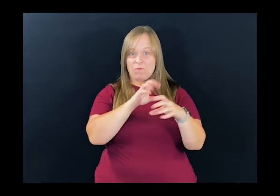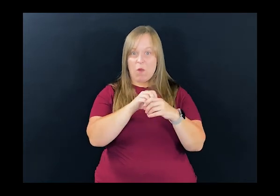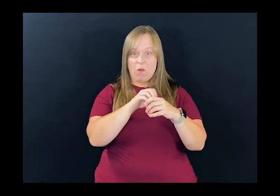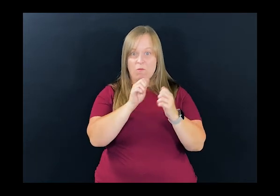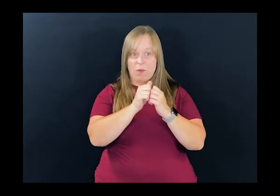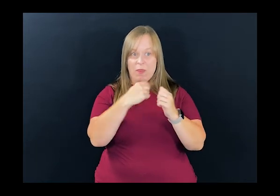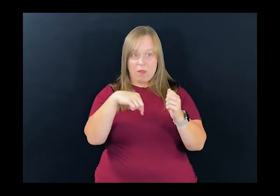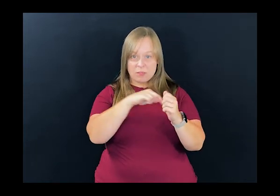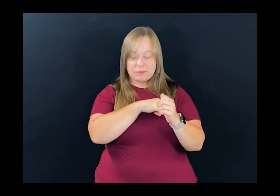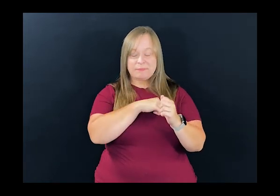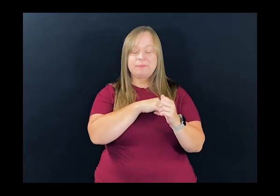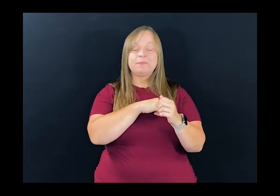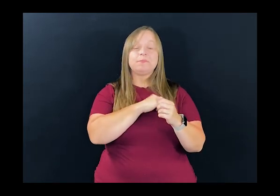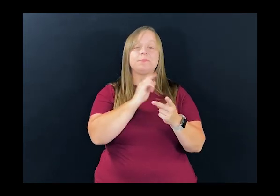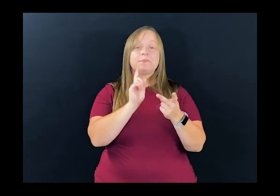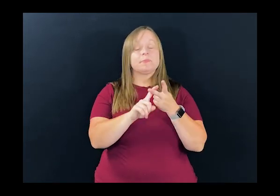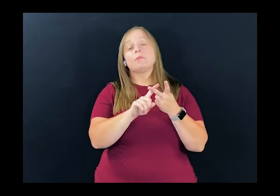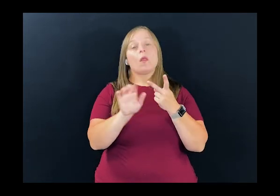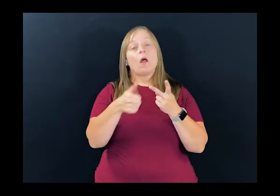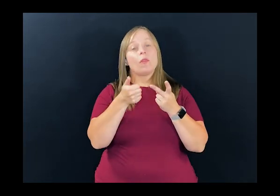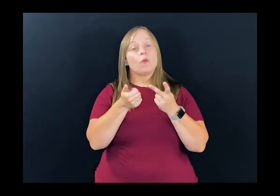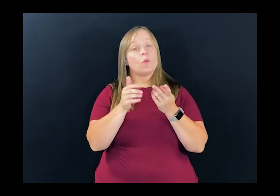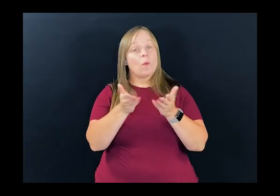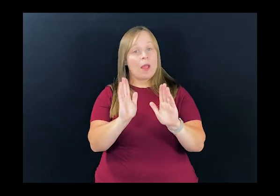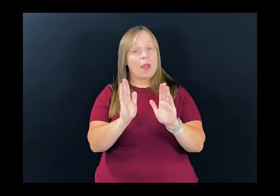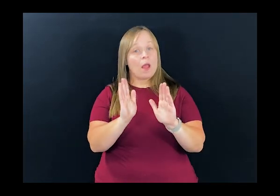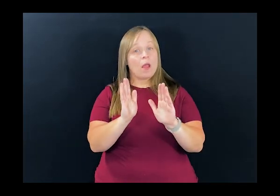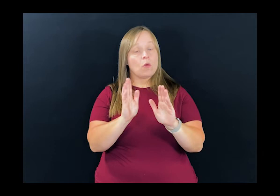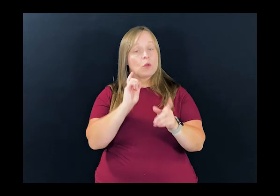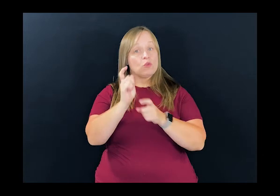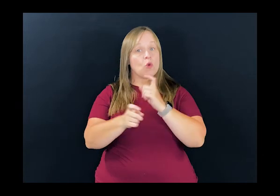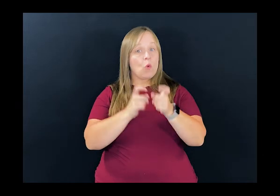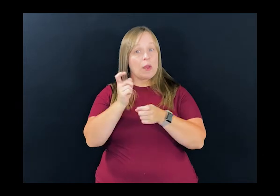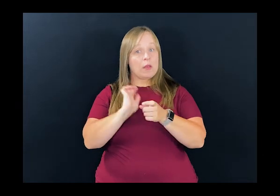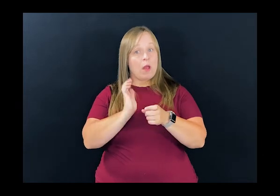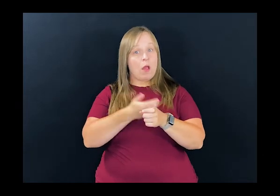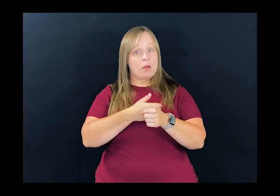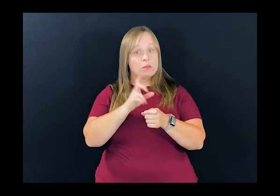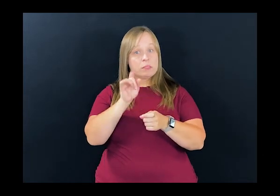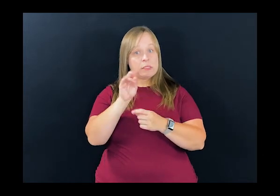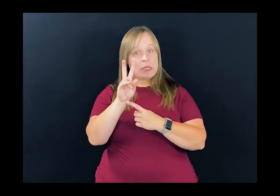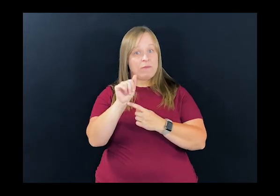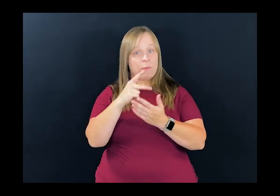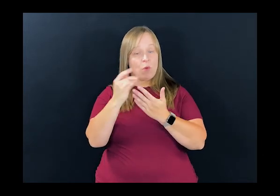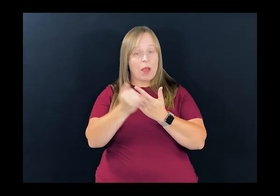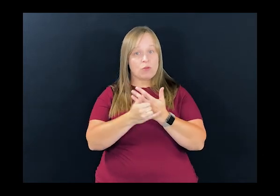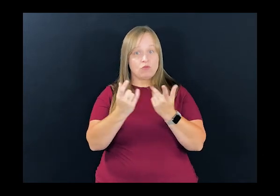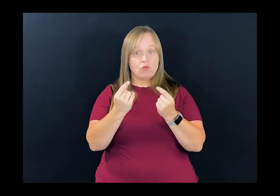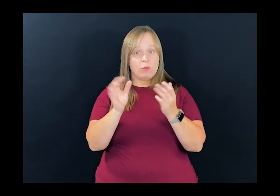with the Global Diva Ambassador program. Otherwise, if you want to donate to the Divas with Disabilities project, you can certainly,